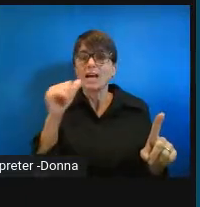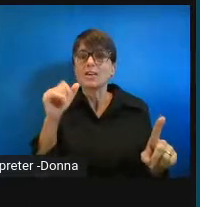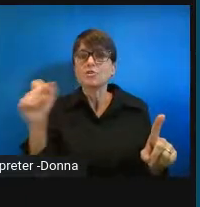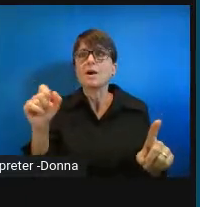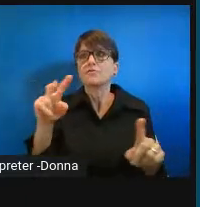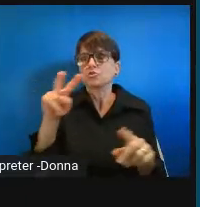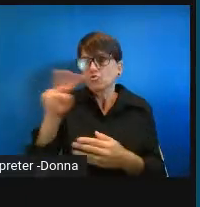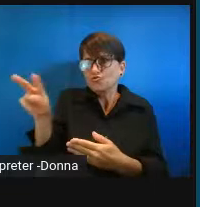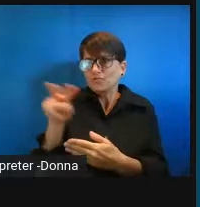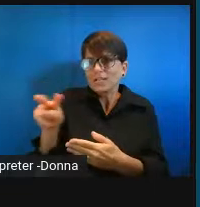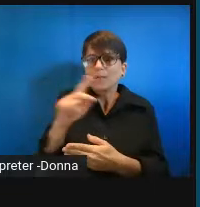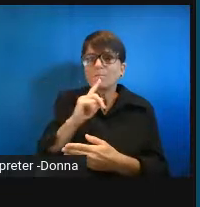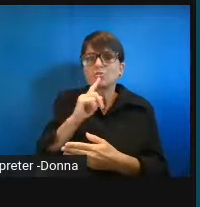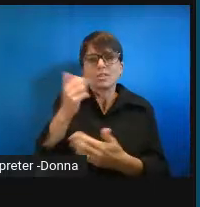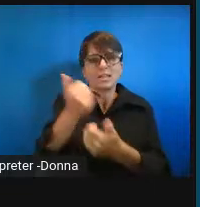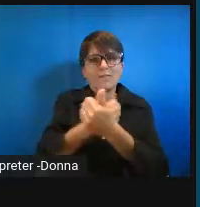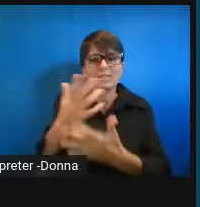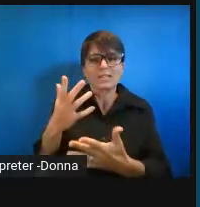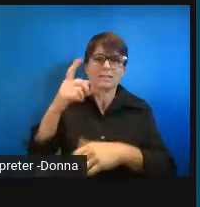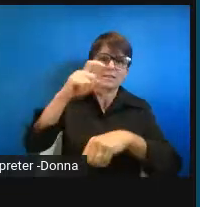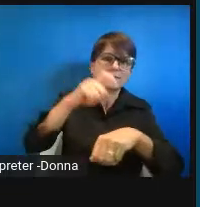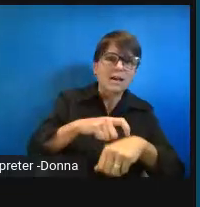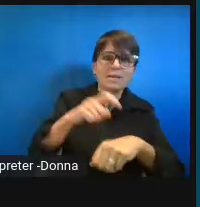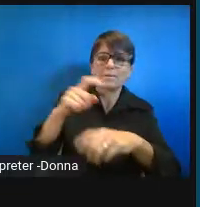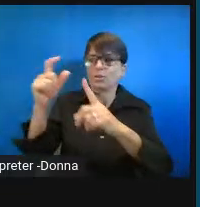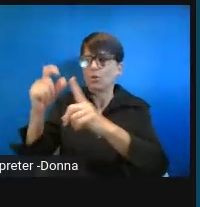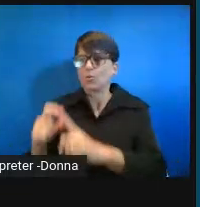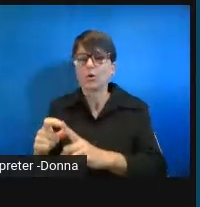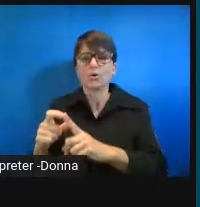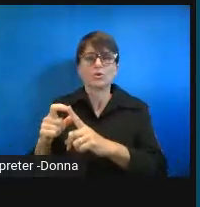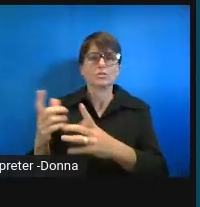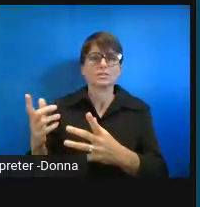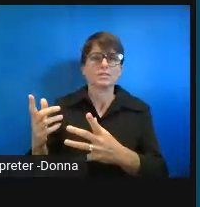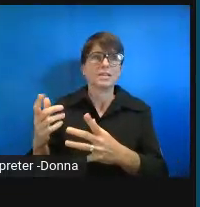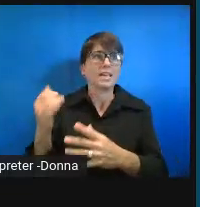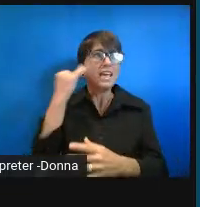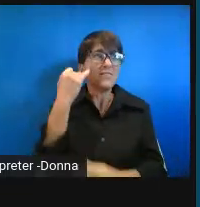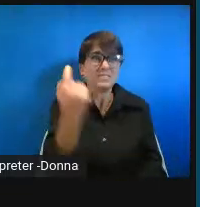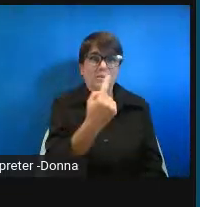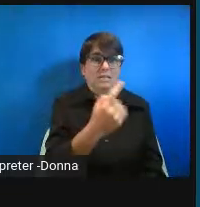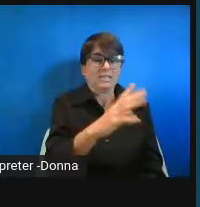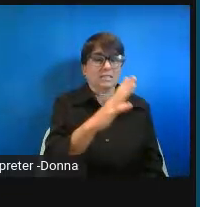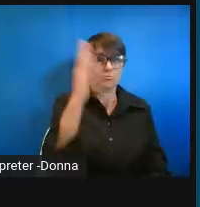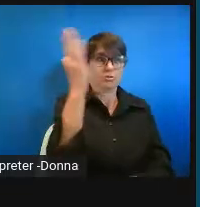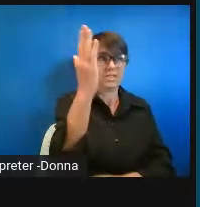YouTube can do this automatically but you must review these. This is not 100% accurate and you need to